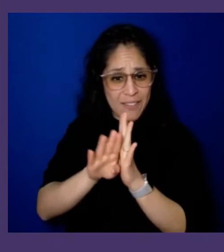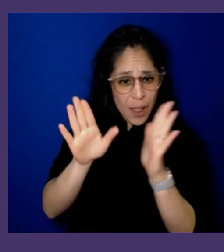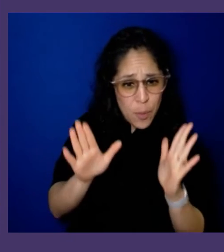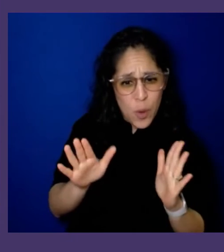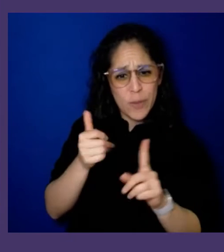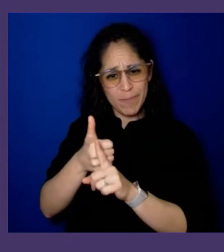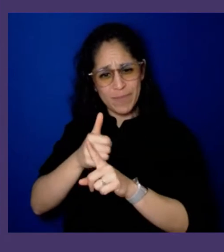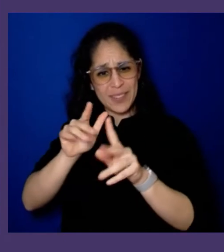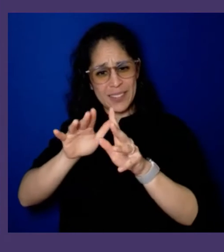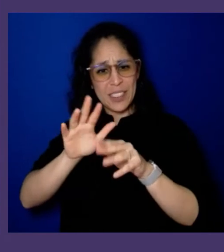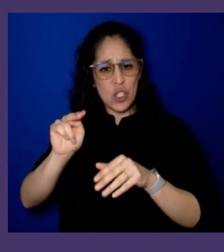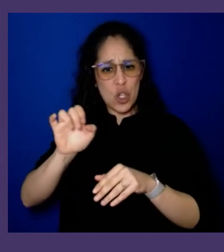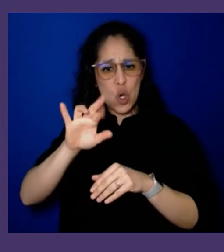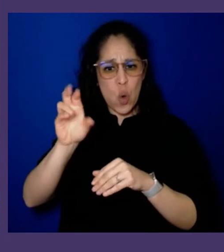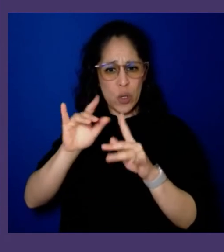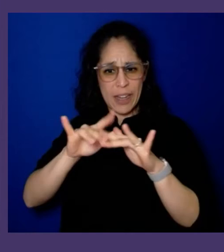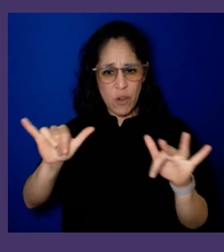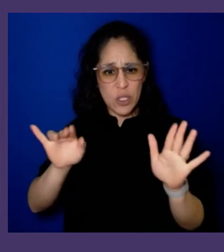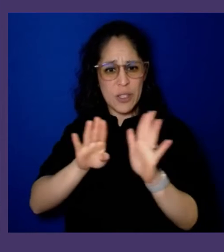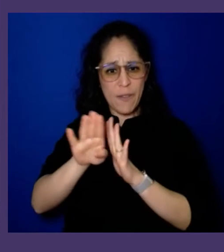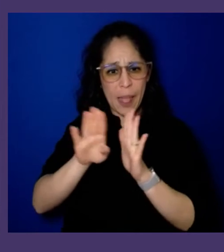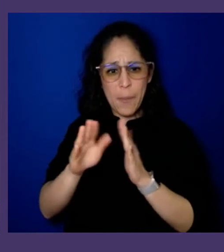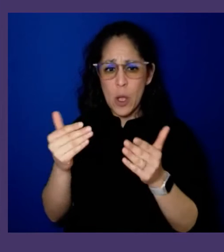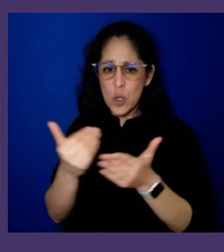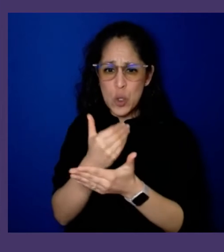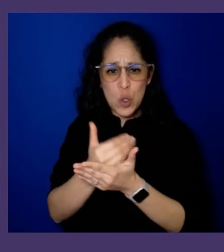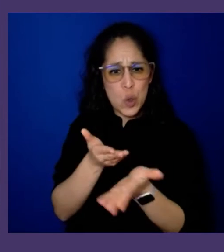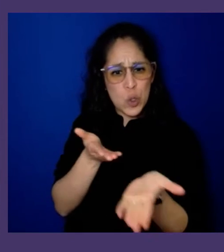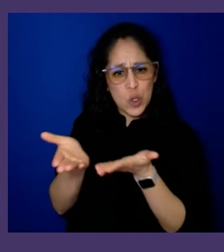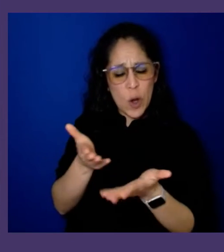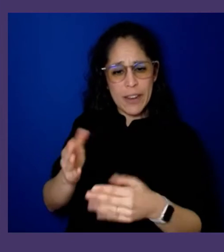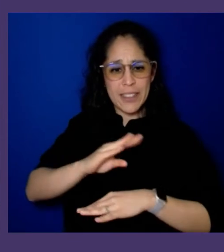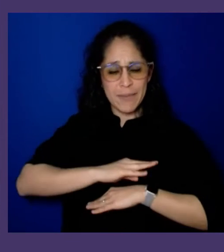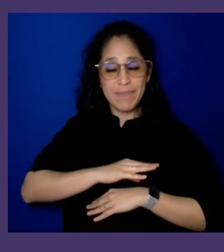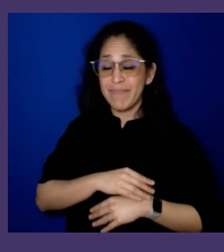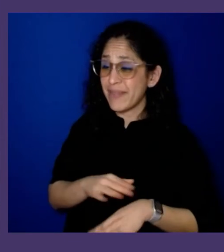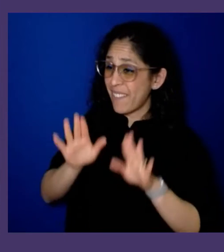Daryk Kohler: Fantastic, David. As a fellow Microsoft employee, I'm glad that not only are we